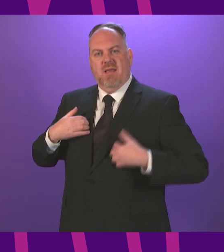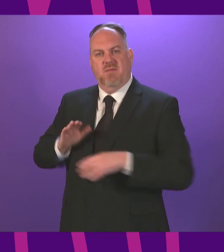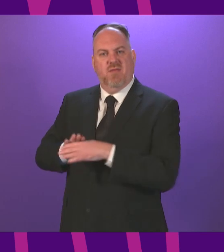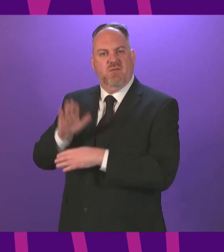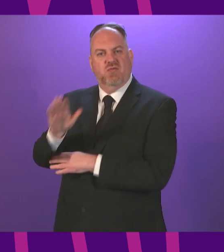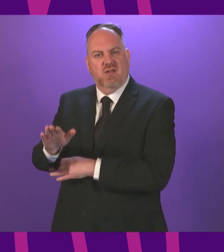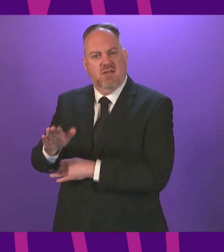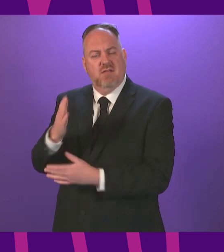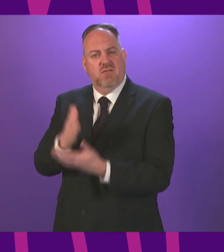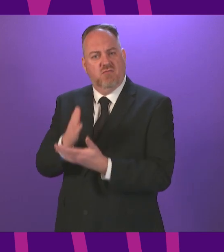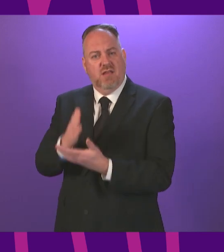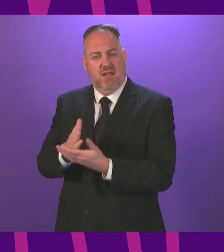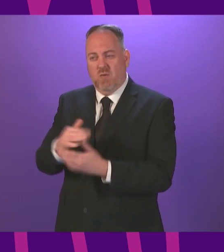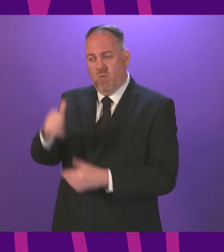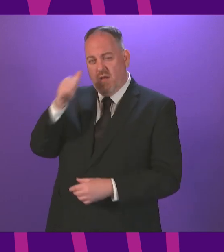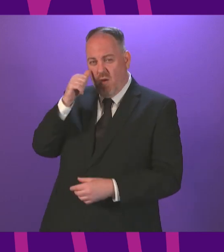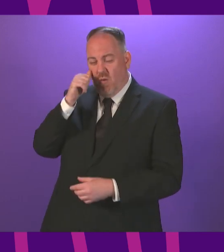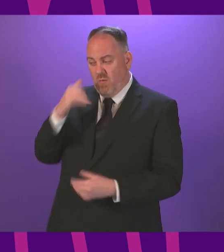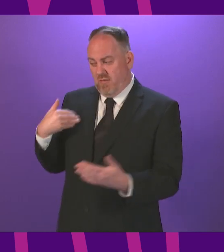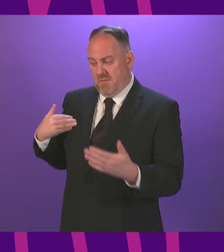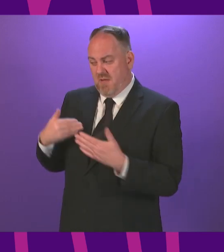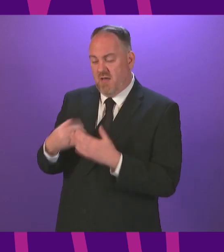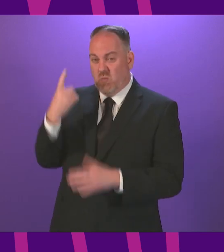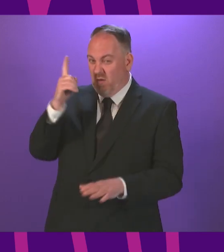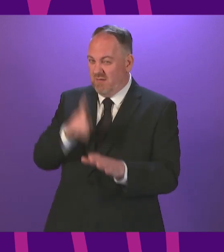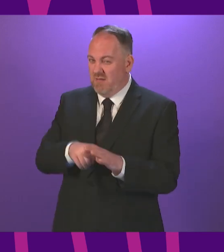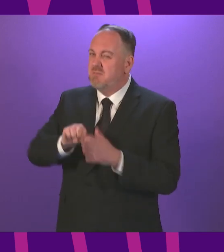Following the difficult year that so many young people have faced with their lives and their